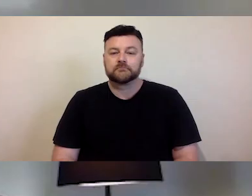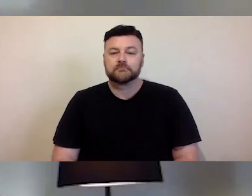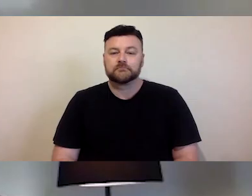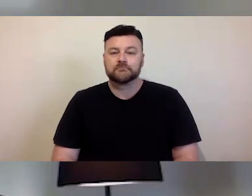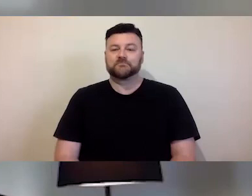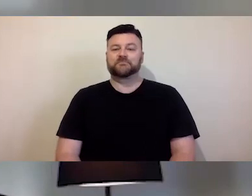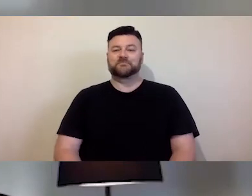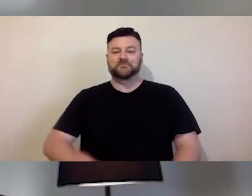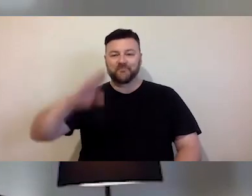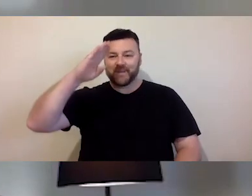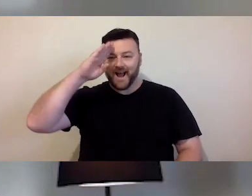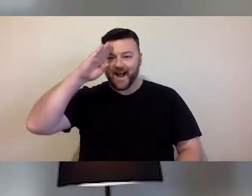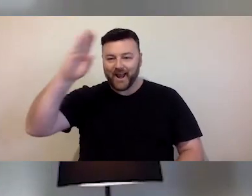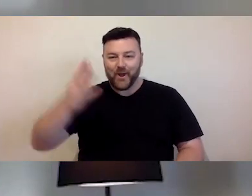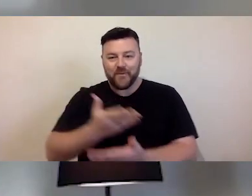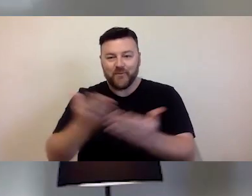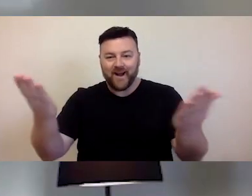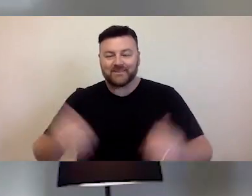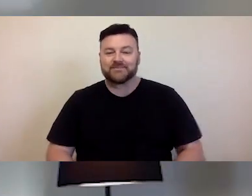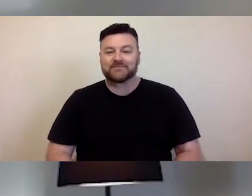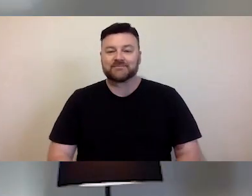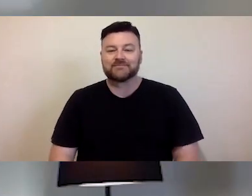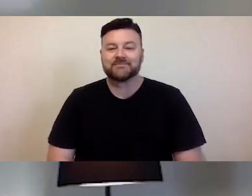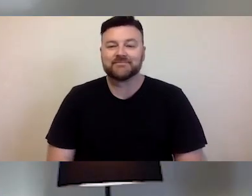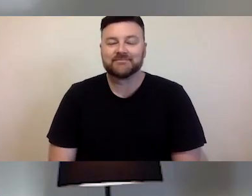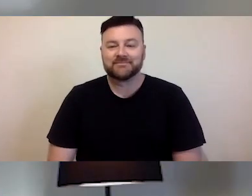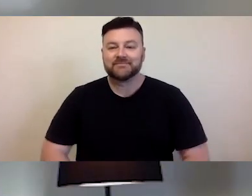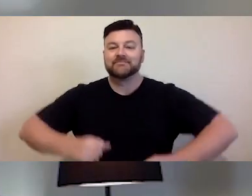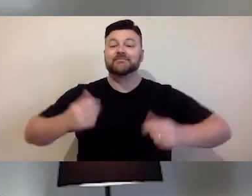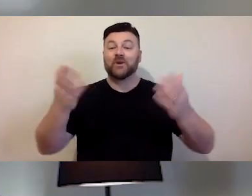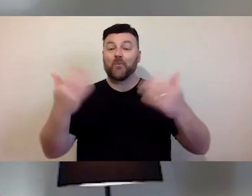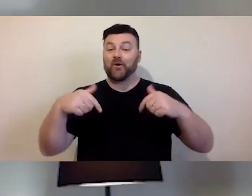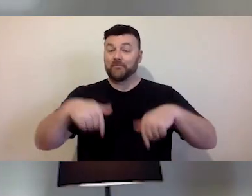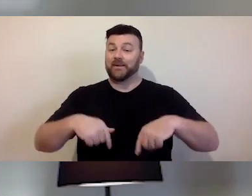Hello, everyone. And welcome to today's Creative Connections webinar.